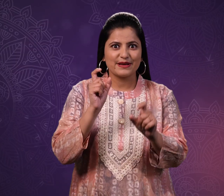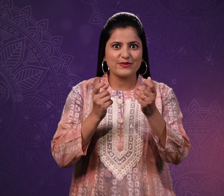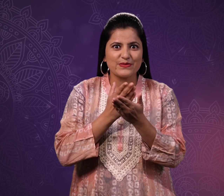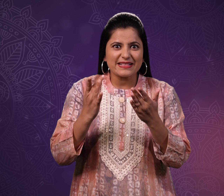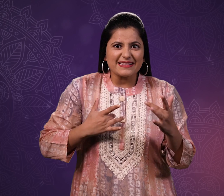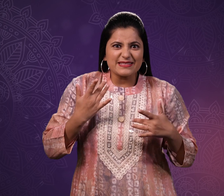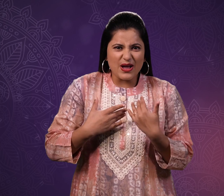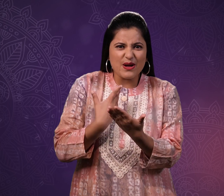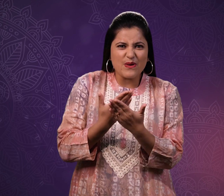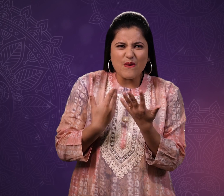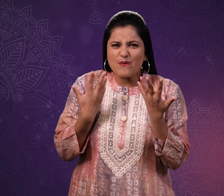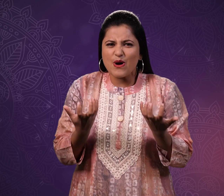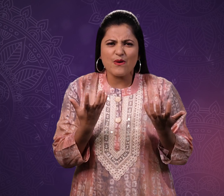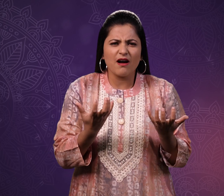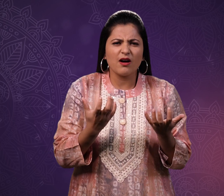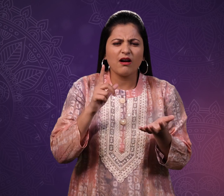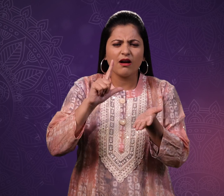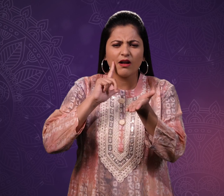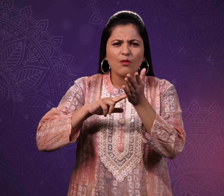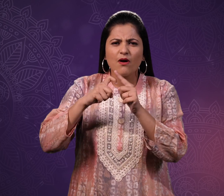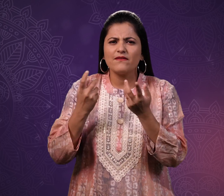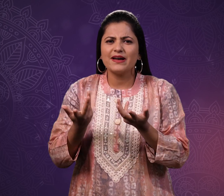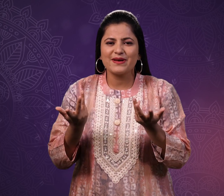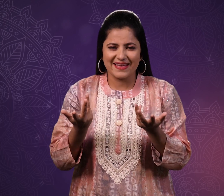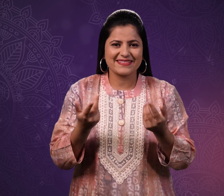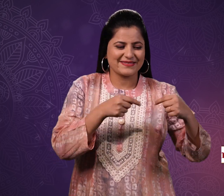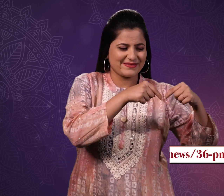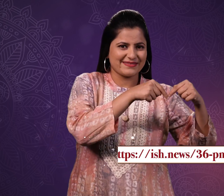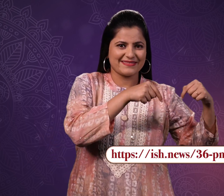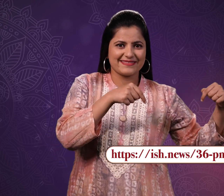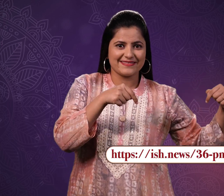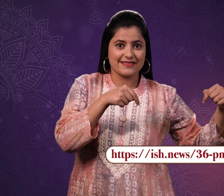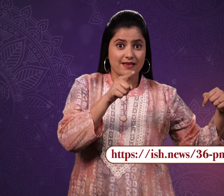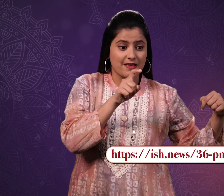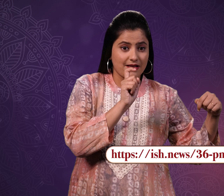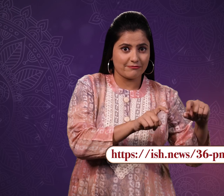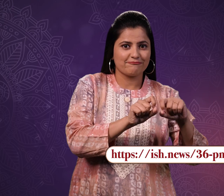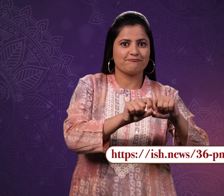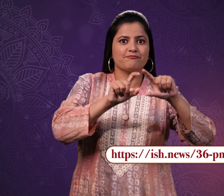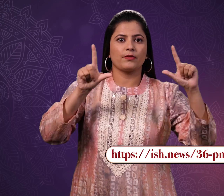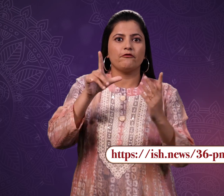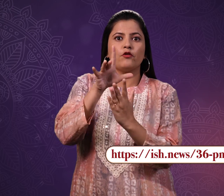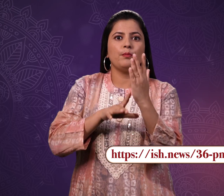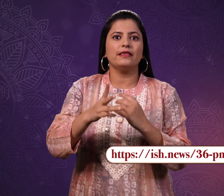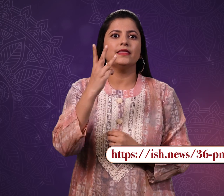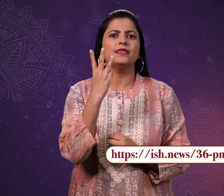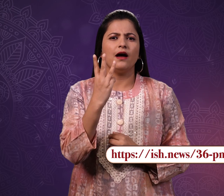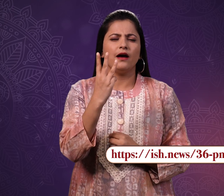Here is the registeration link to apply. Click on the link. 3 forms will appear.